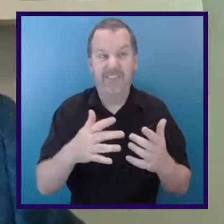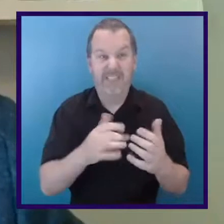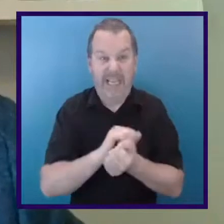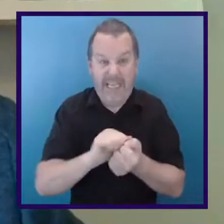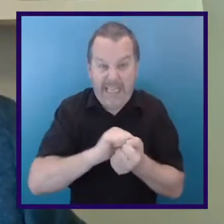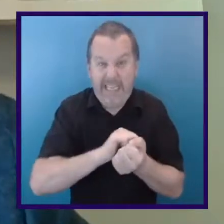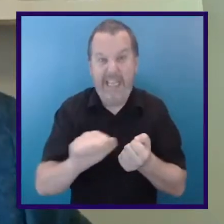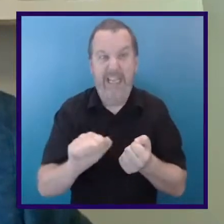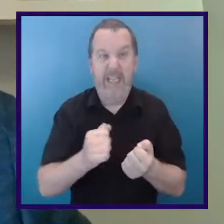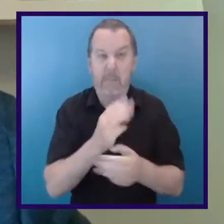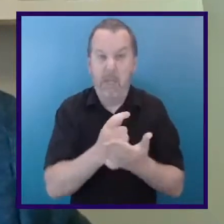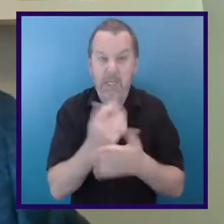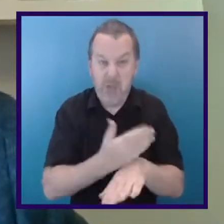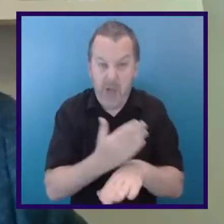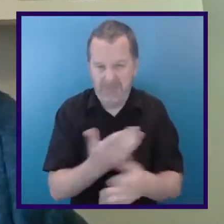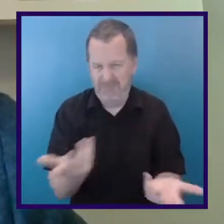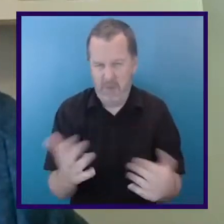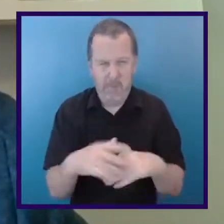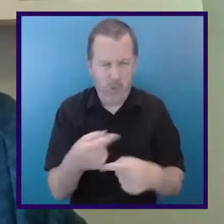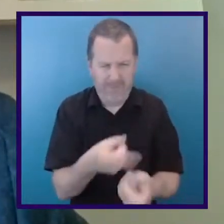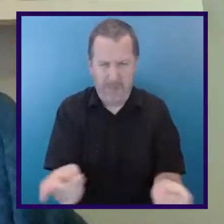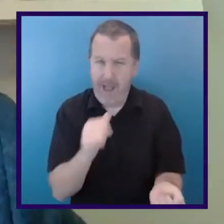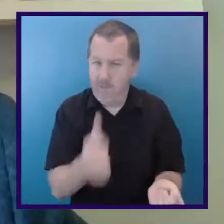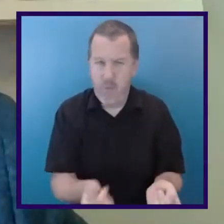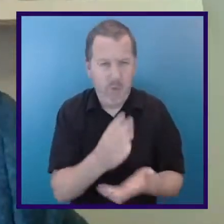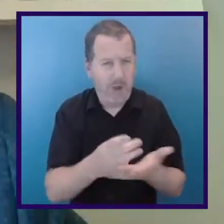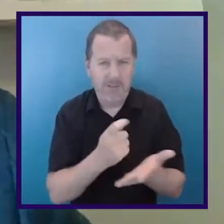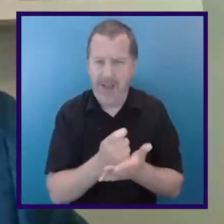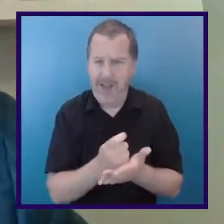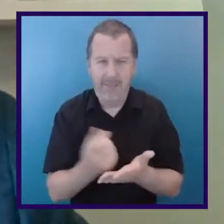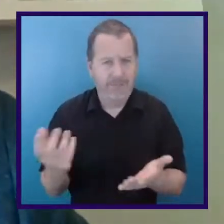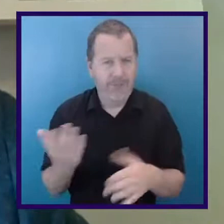and a, you know their part time Saturday job, most of whom don't actually have a part time